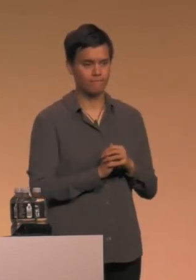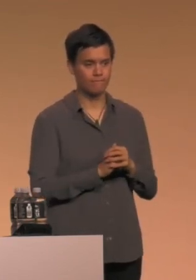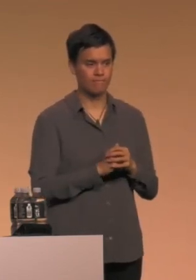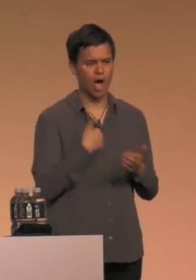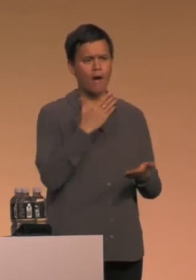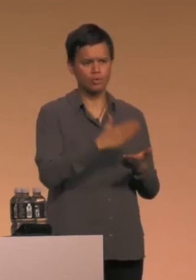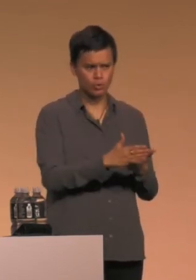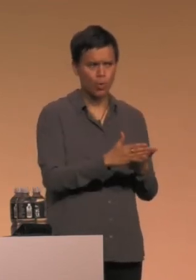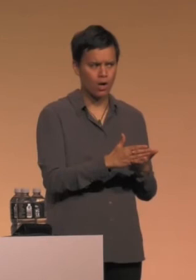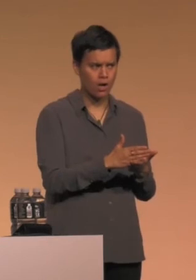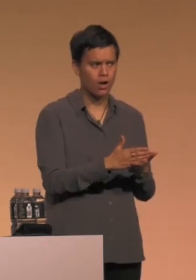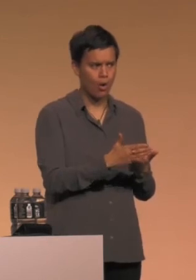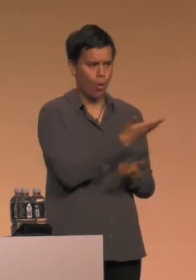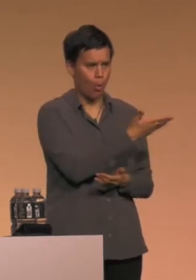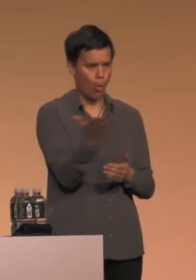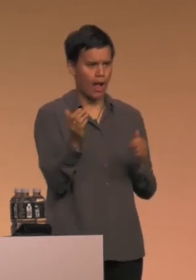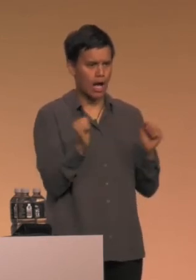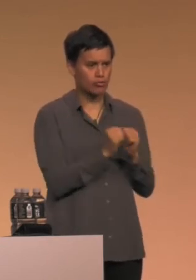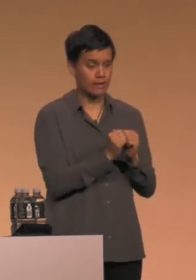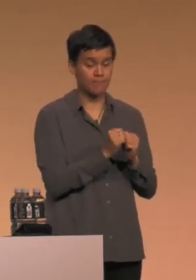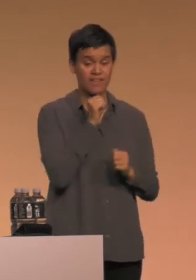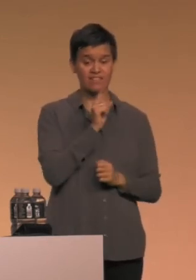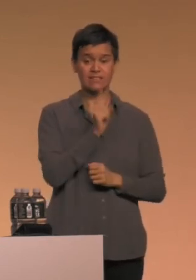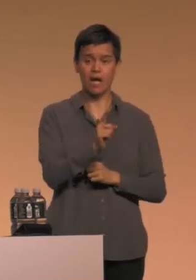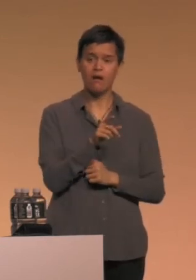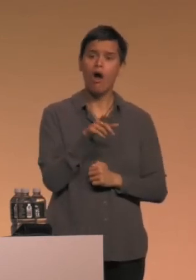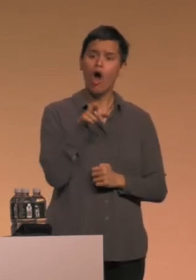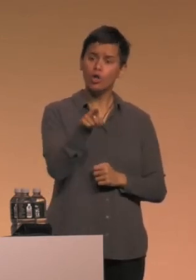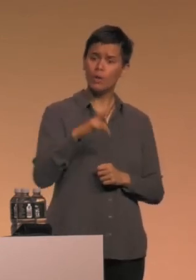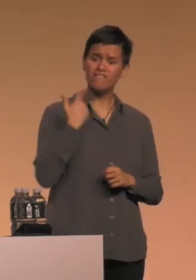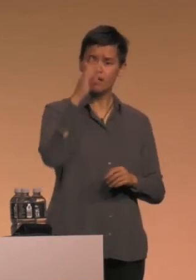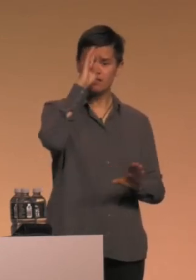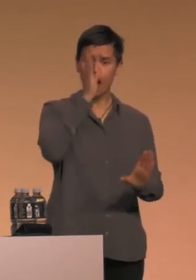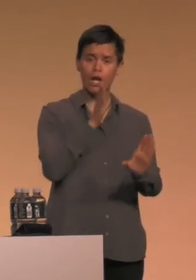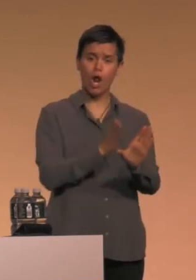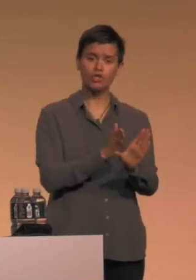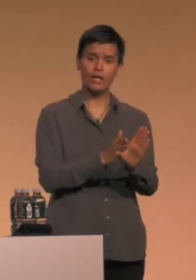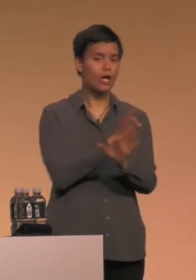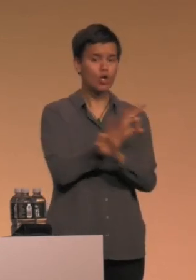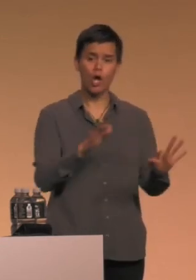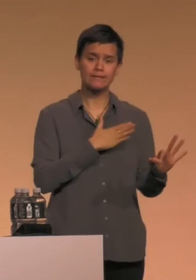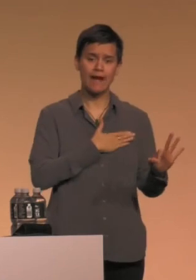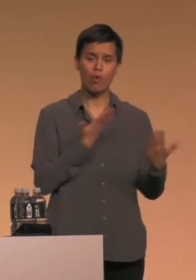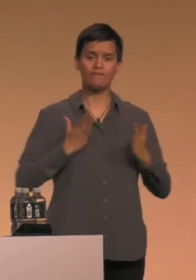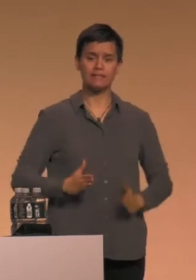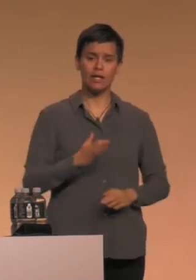say it was OK to come to work and feel either psychologically unsafe or physically unsafe.